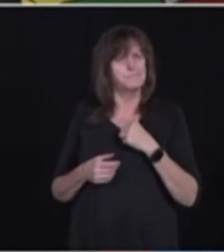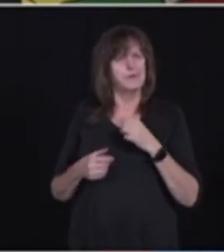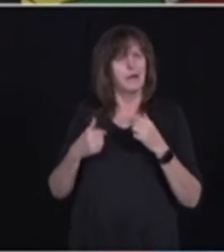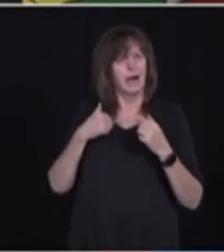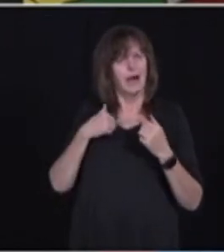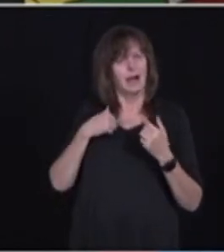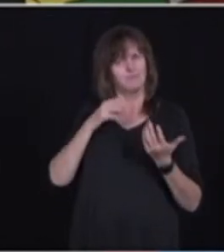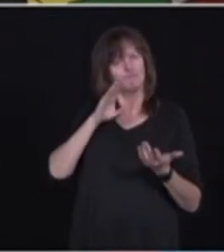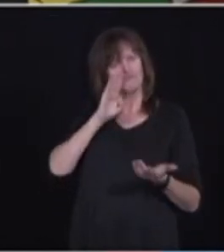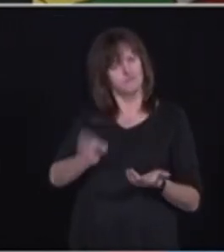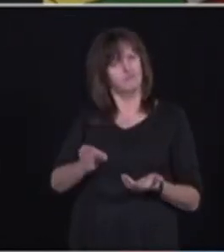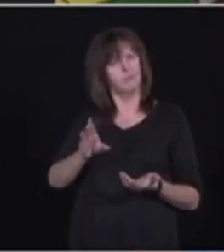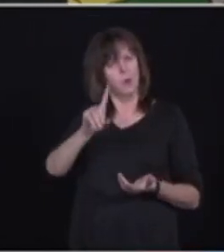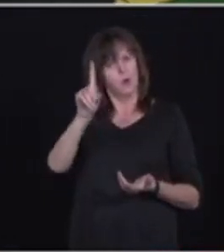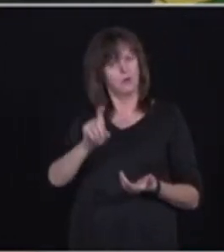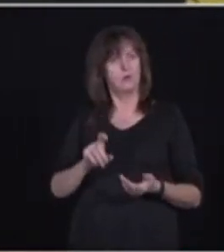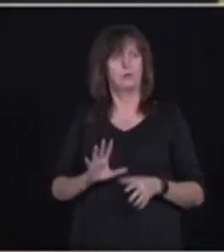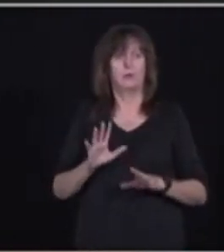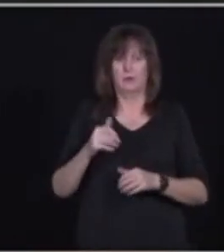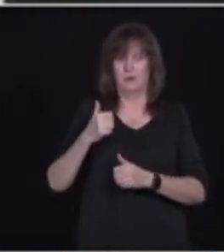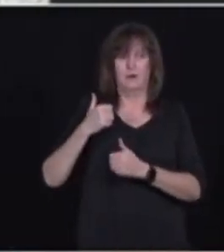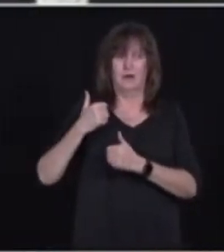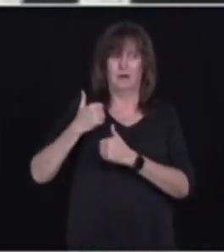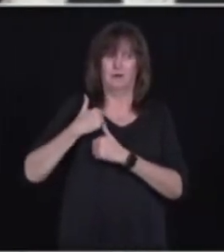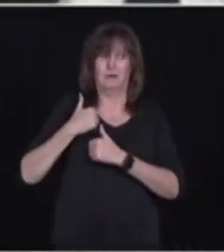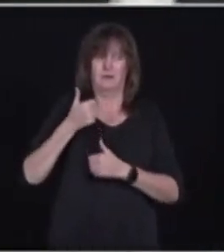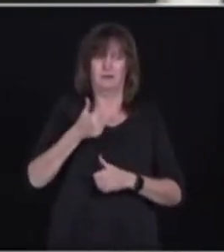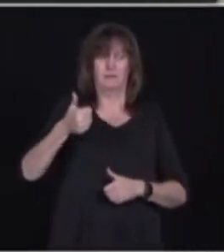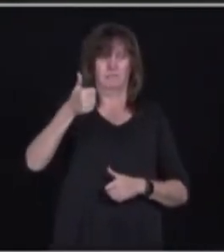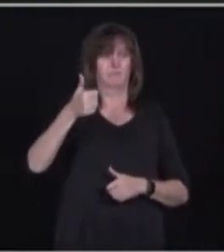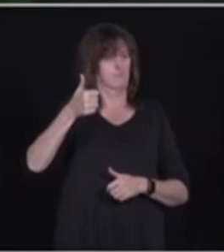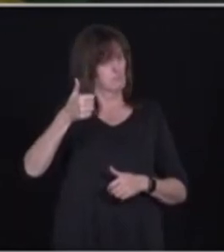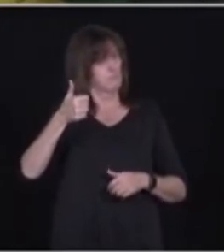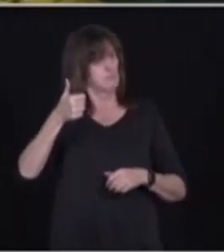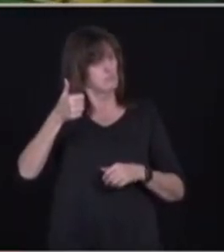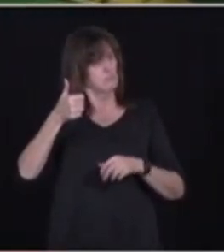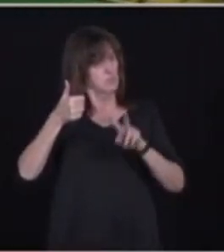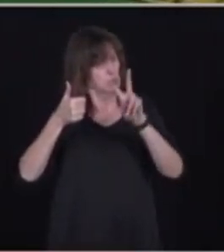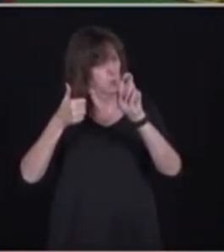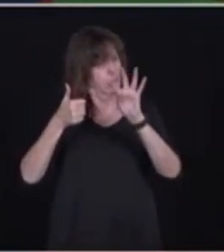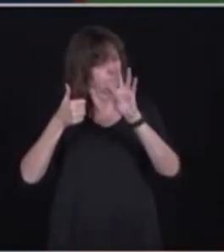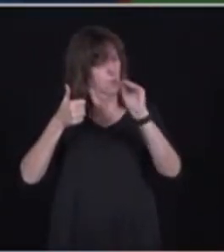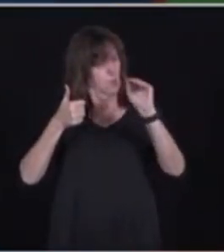This is a double to build one here, General Hilliard, the 2049 doses,